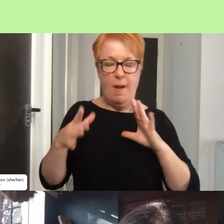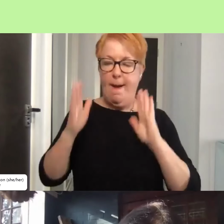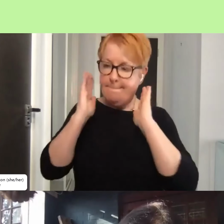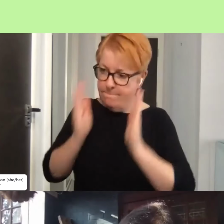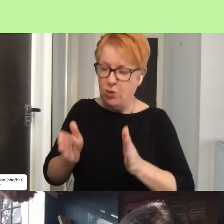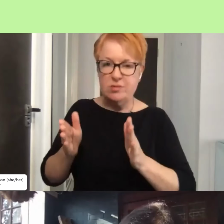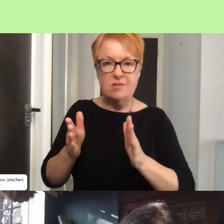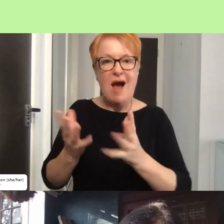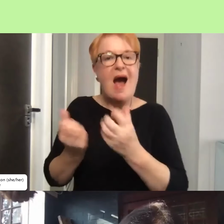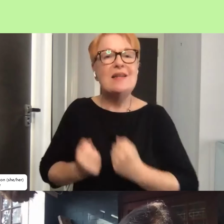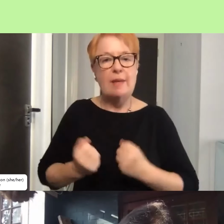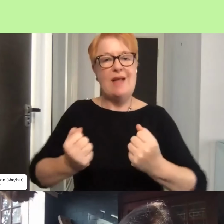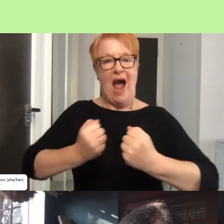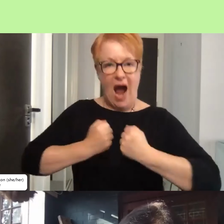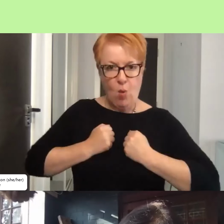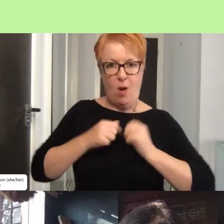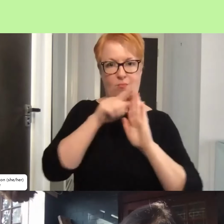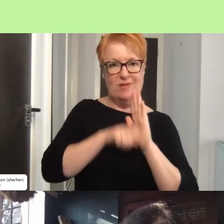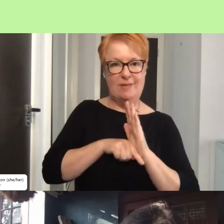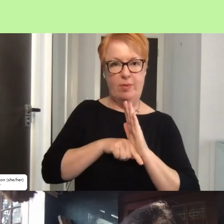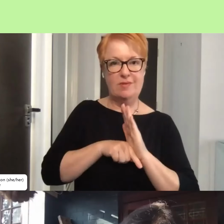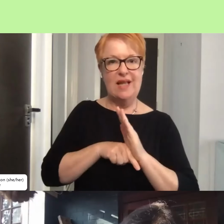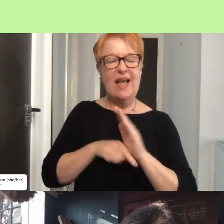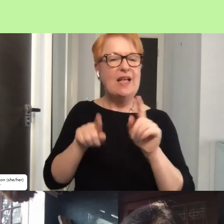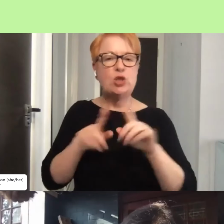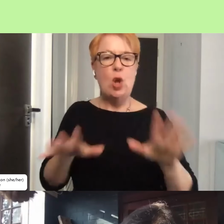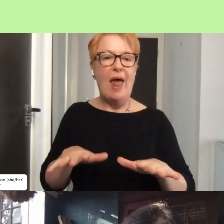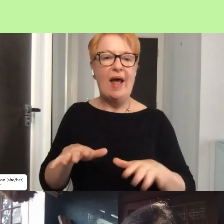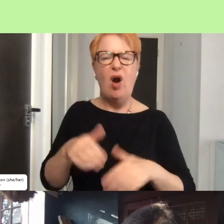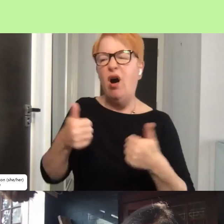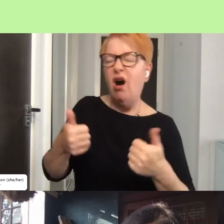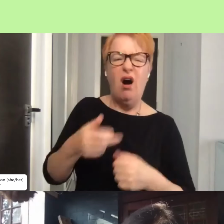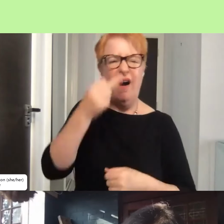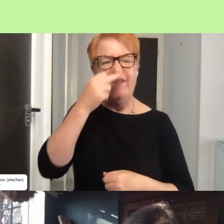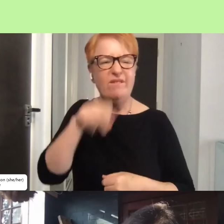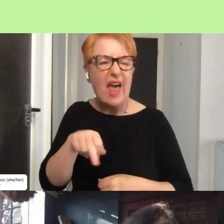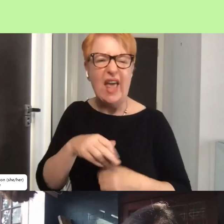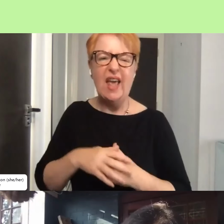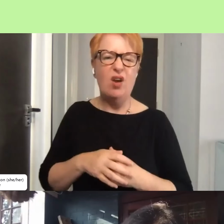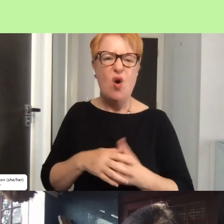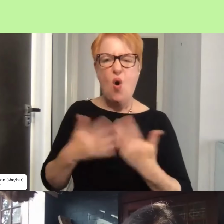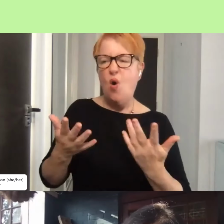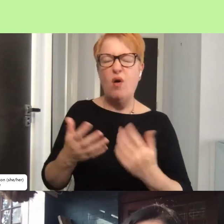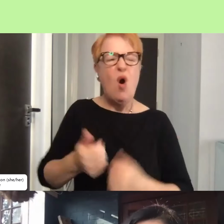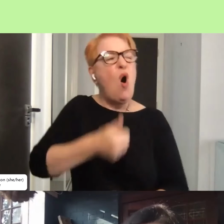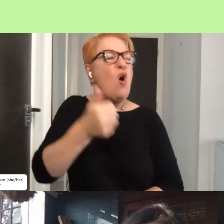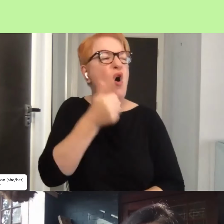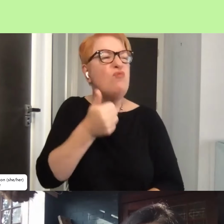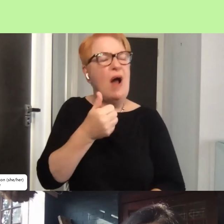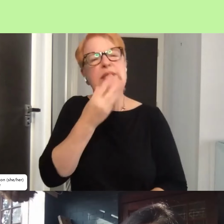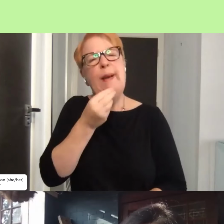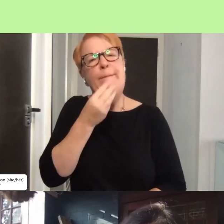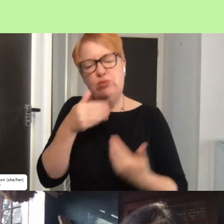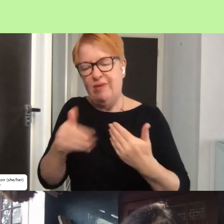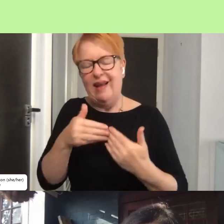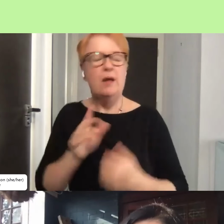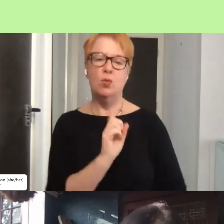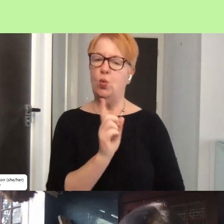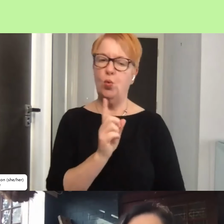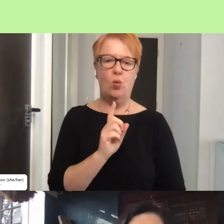So, it is not just a makeup project, it's not a fake, fake under layer, visibility project,